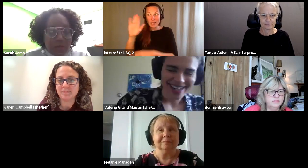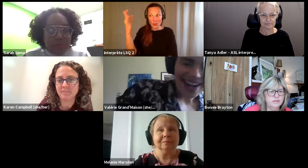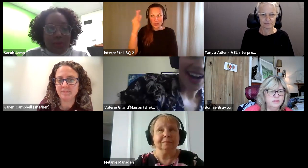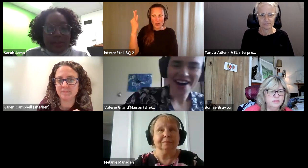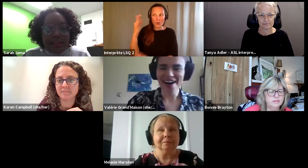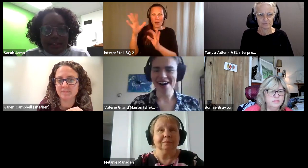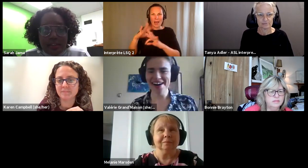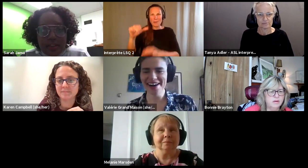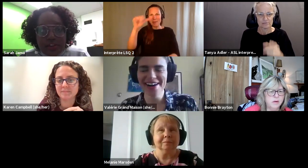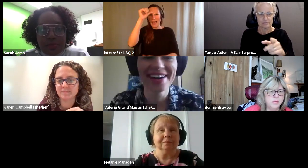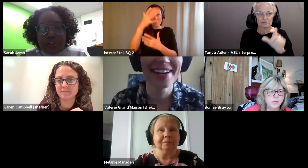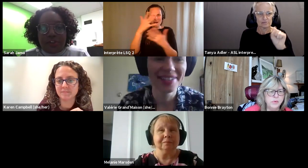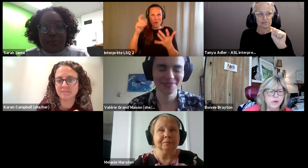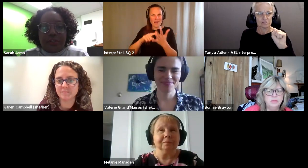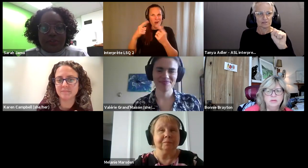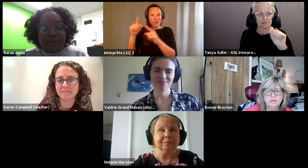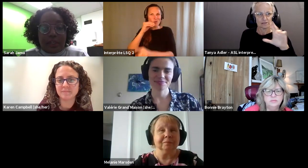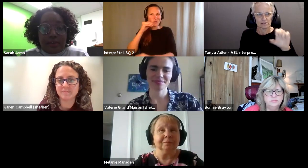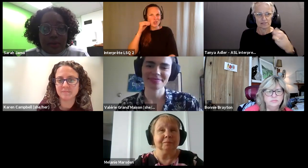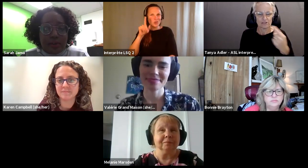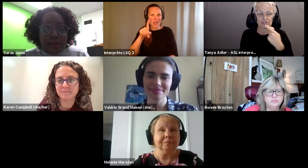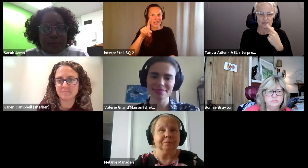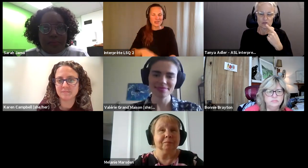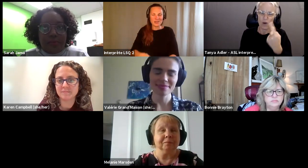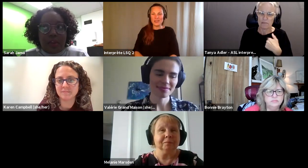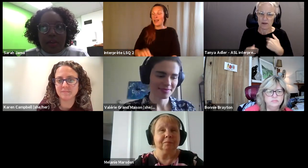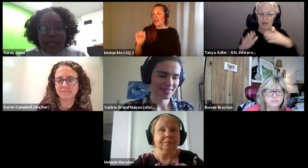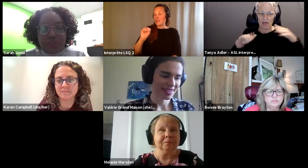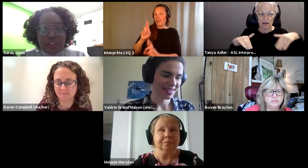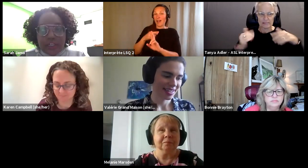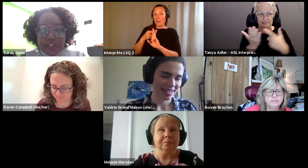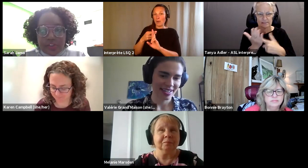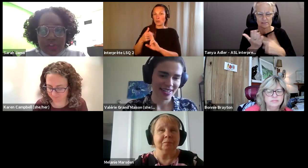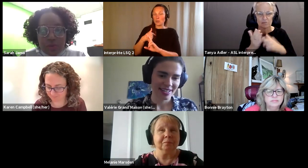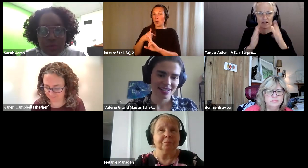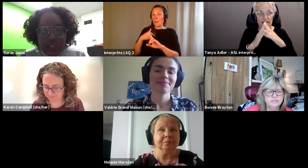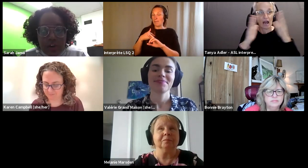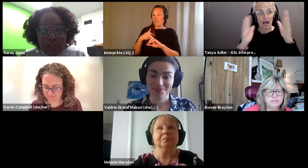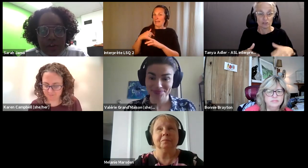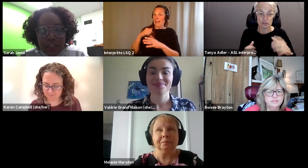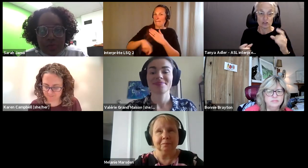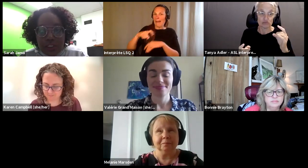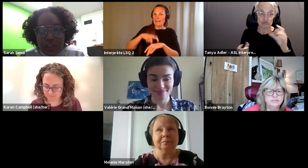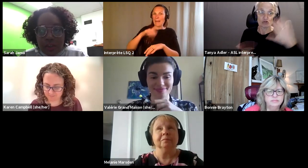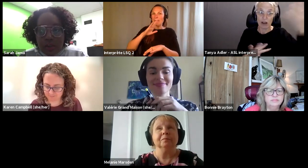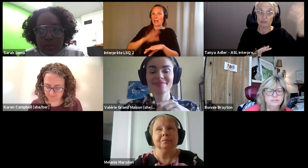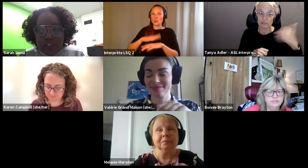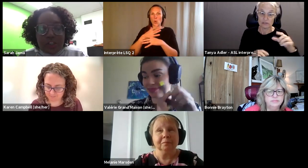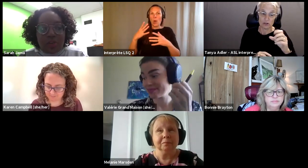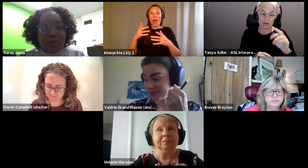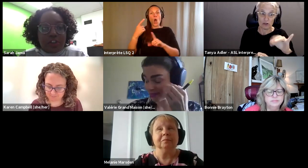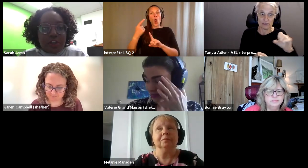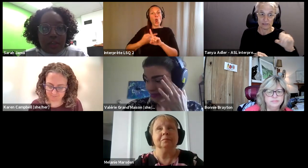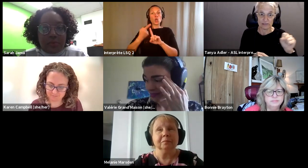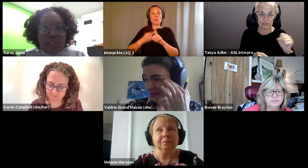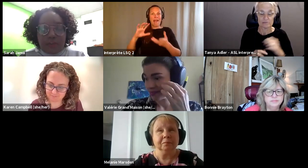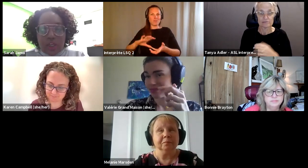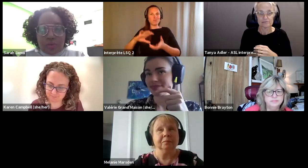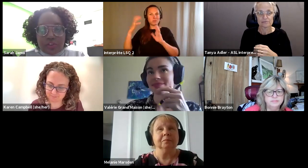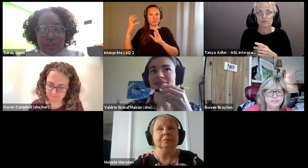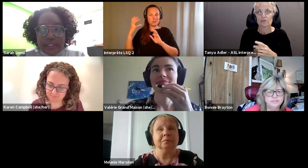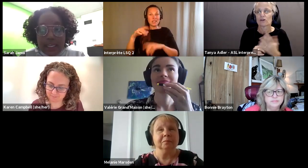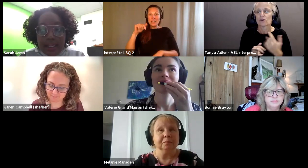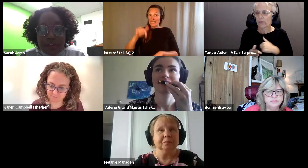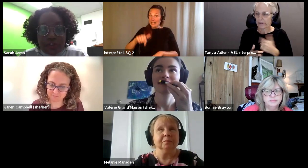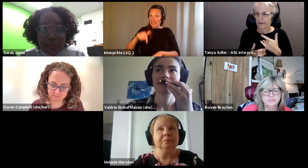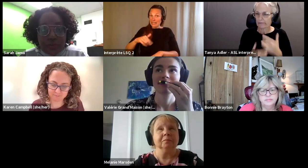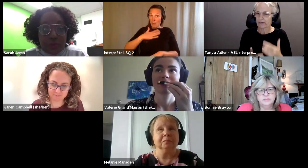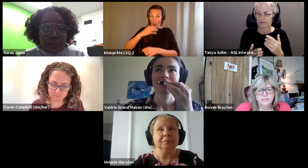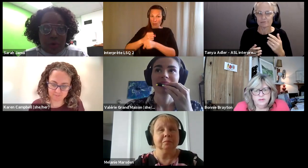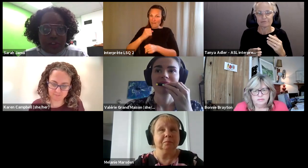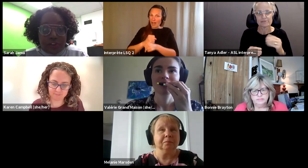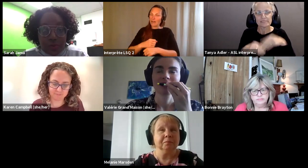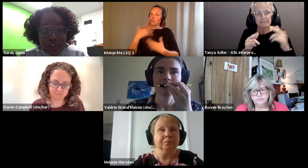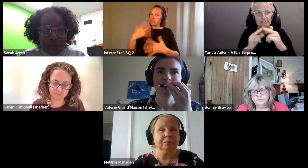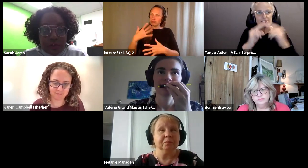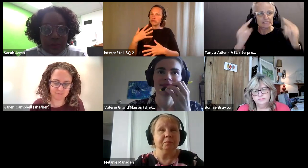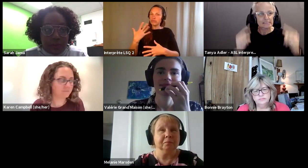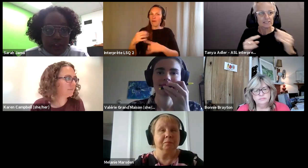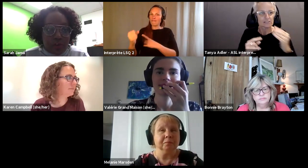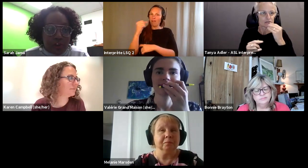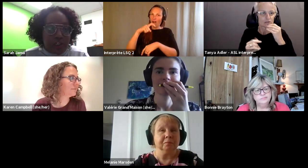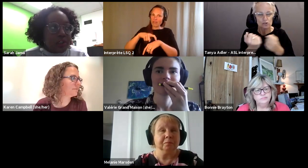Sarah Jama: um one thing that I didn't get too much into is like the housing crisis so here on the ground we we spent a lot of our time, giving us like turns food supports during delivery we fed over.